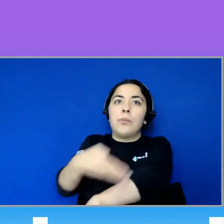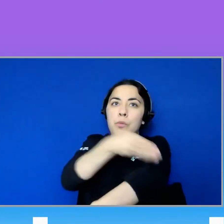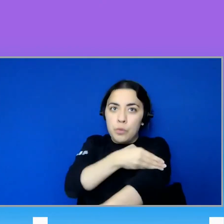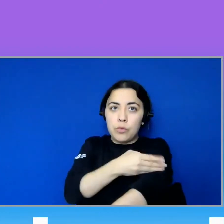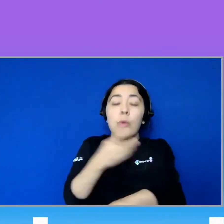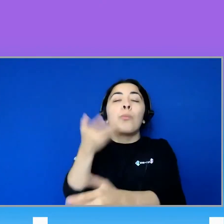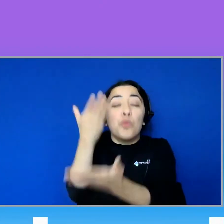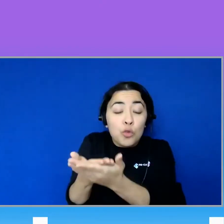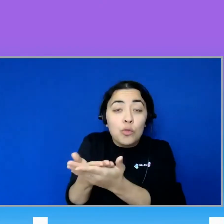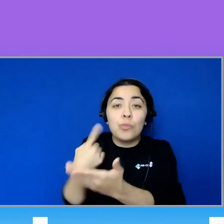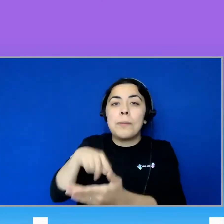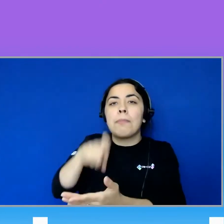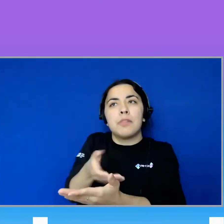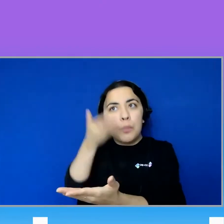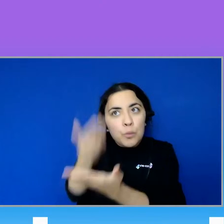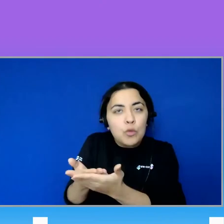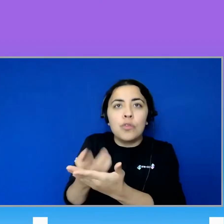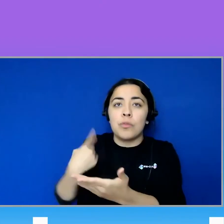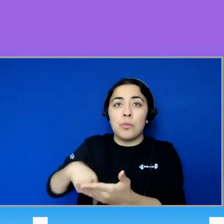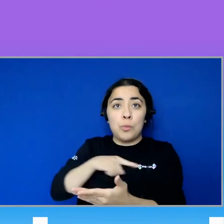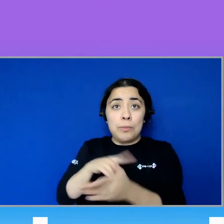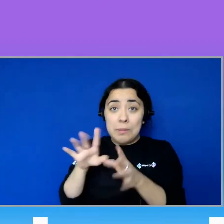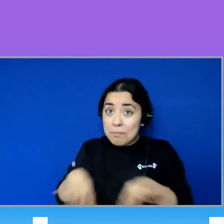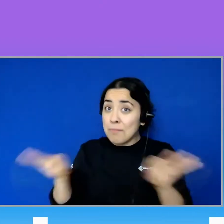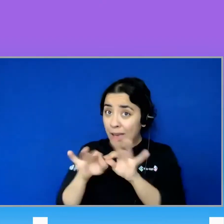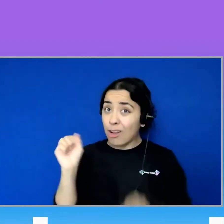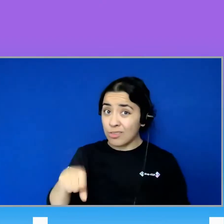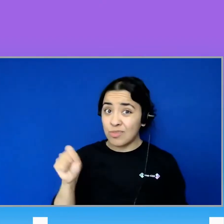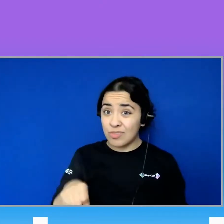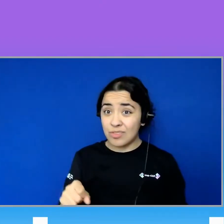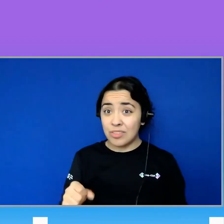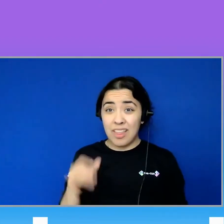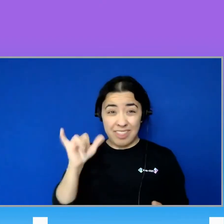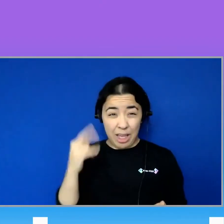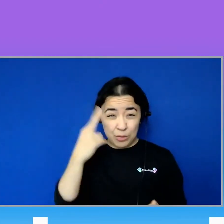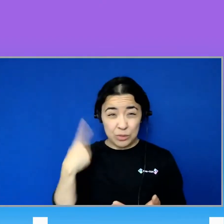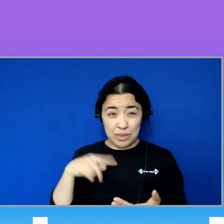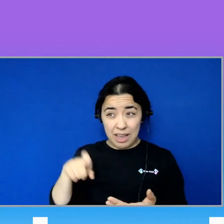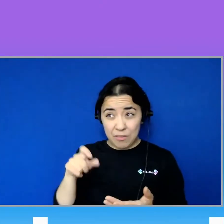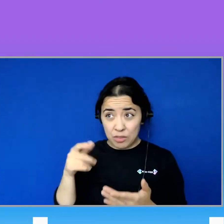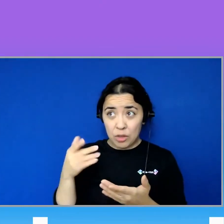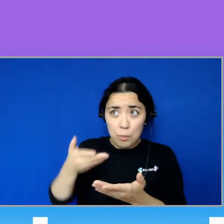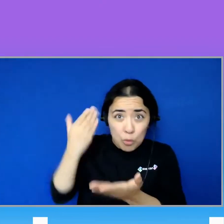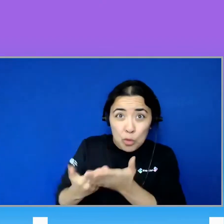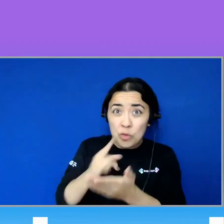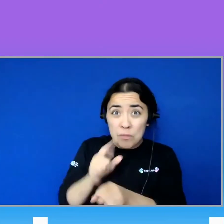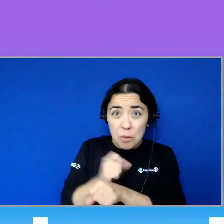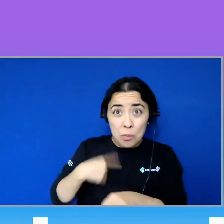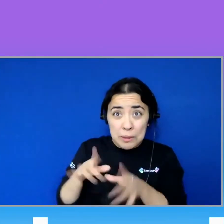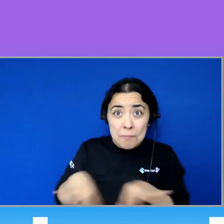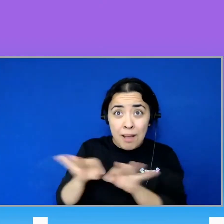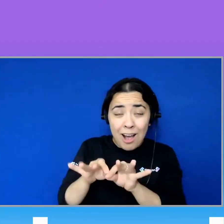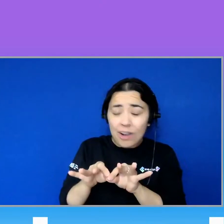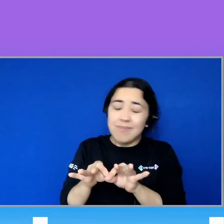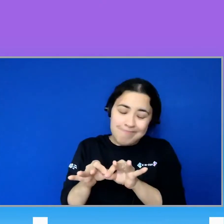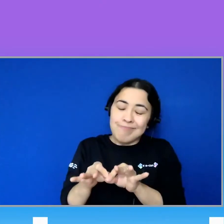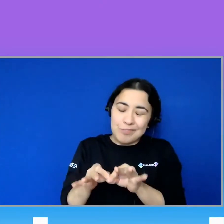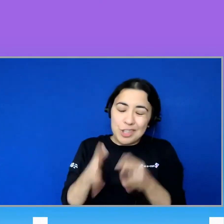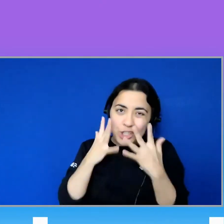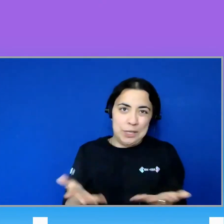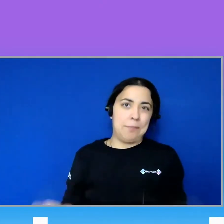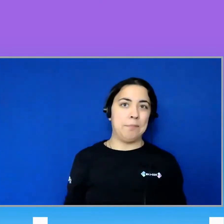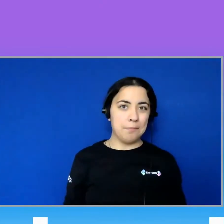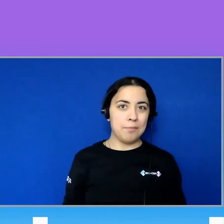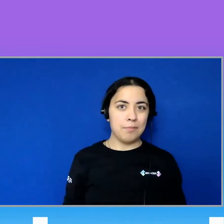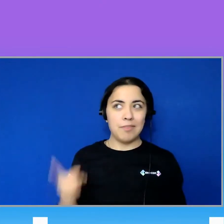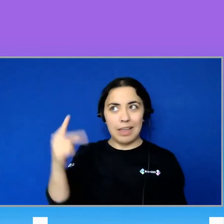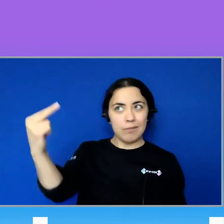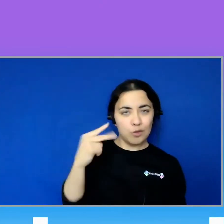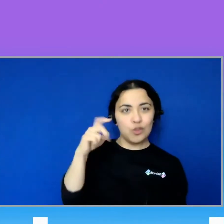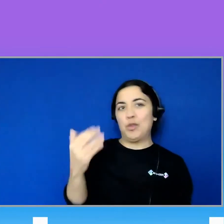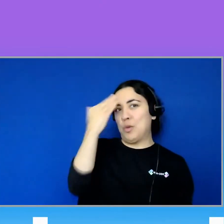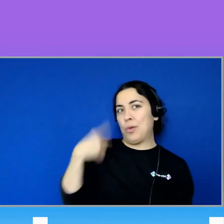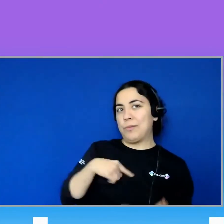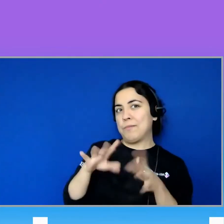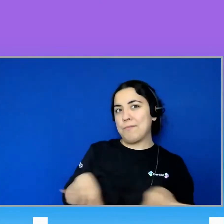go and prove that we matter is a